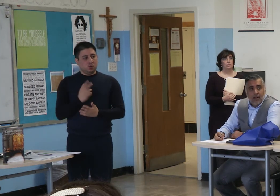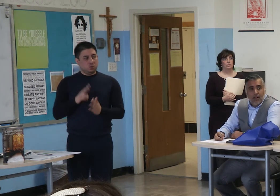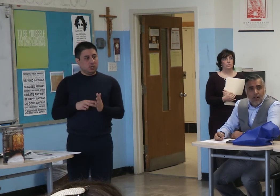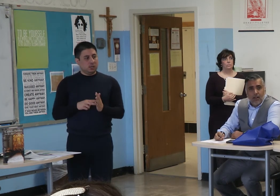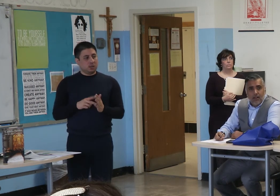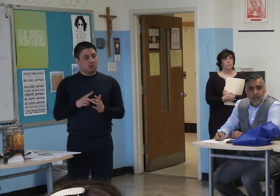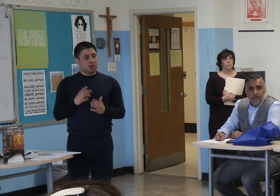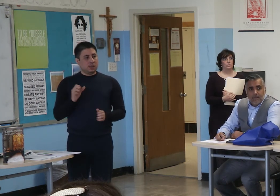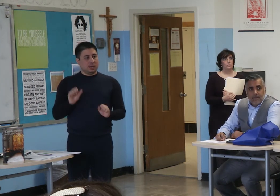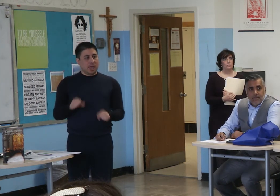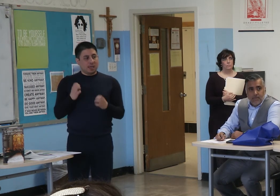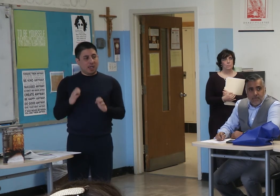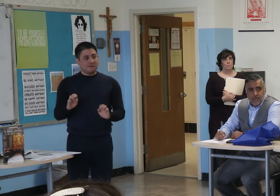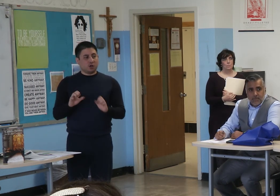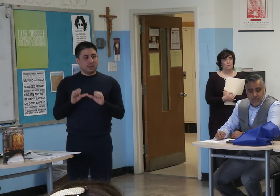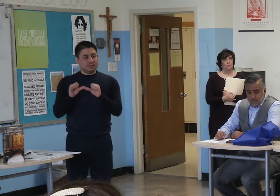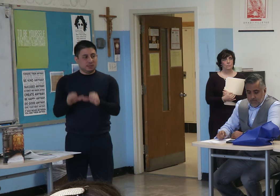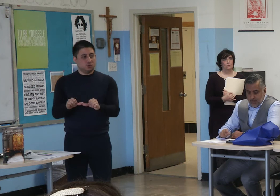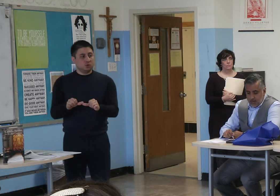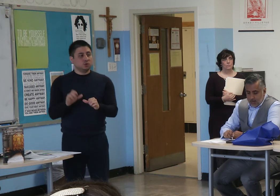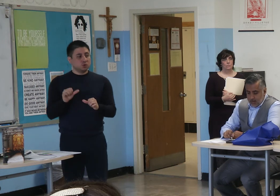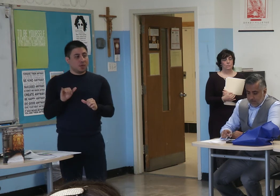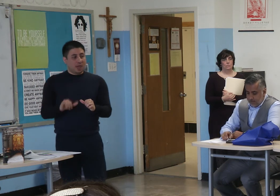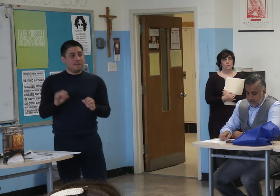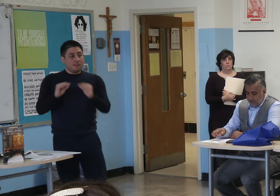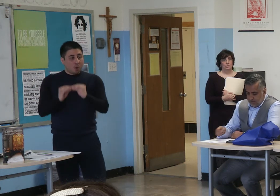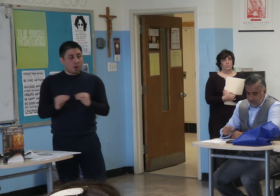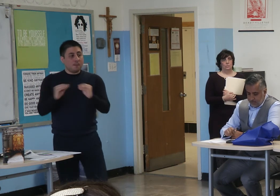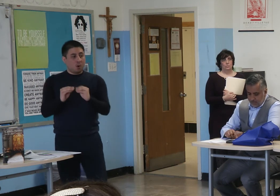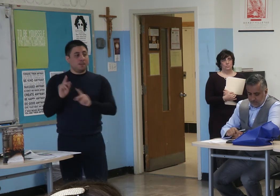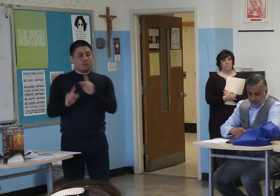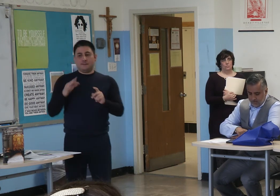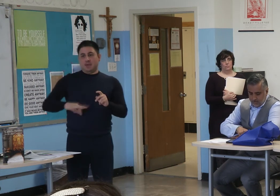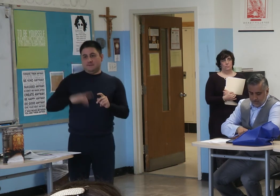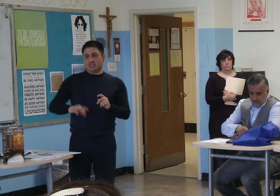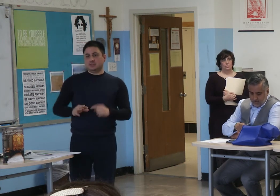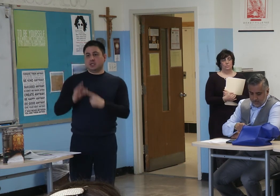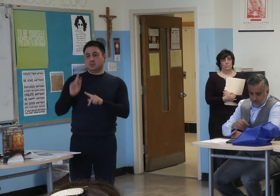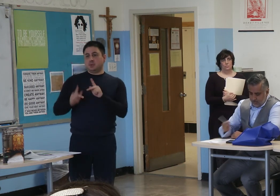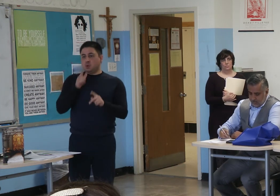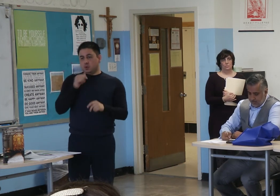and may this effort will continue so that more and more will benefit, especially the dis-privileged.]